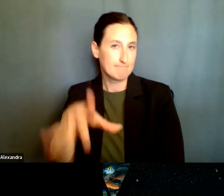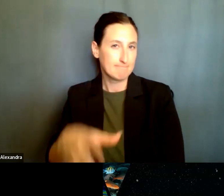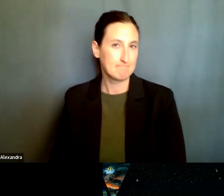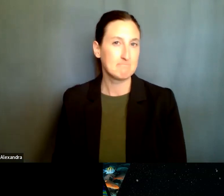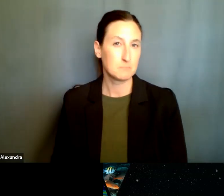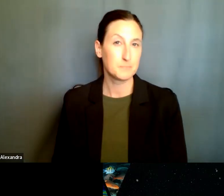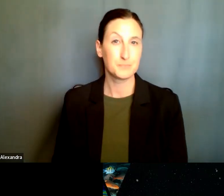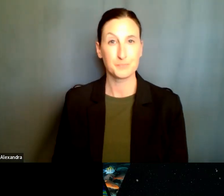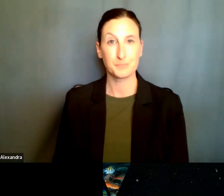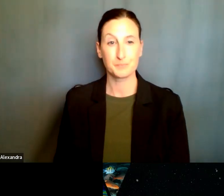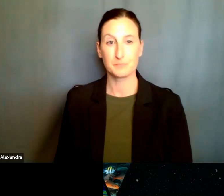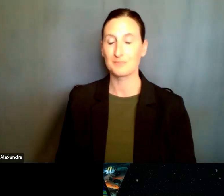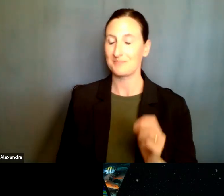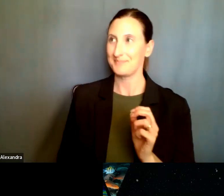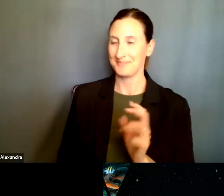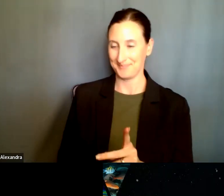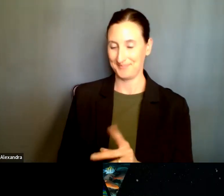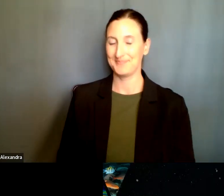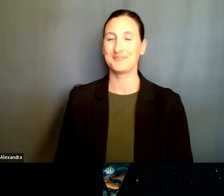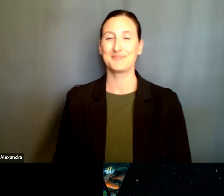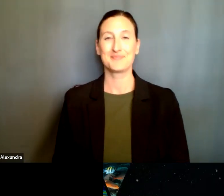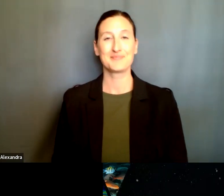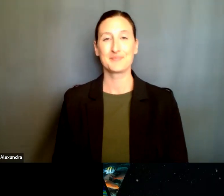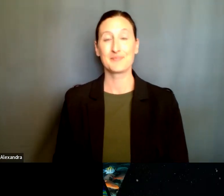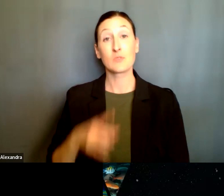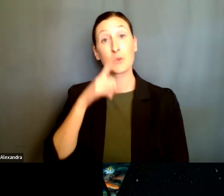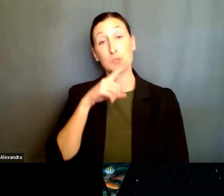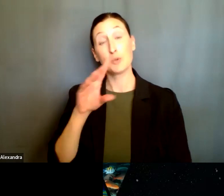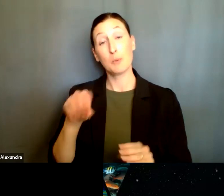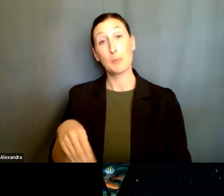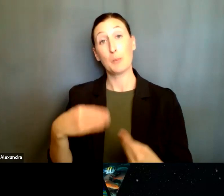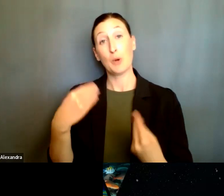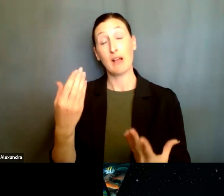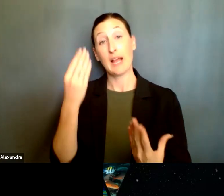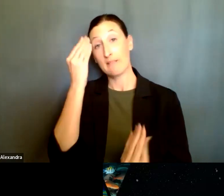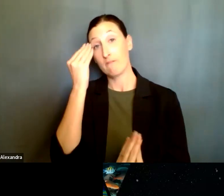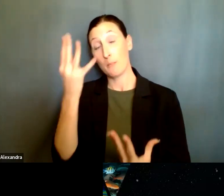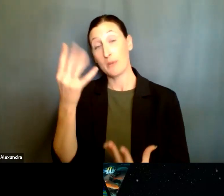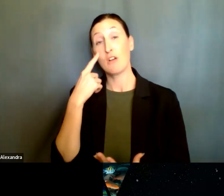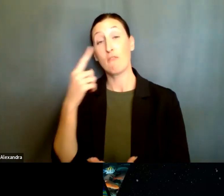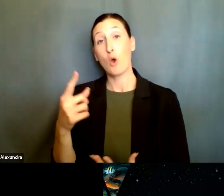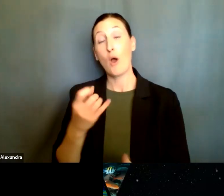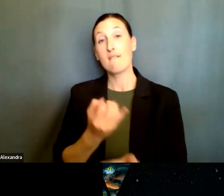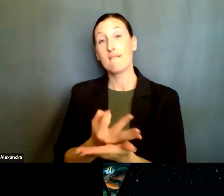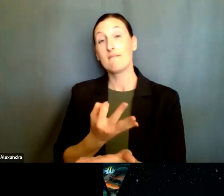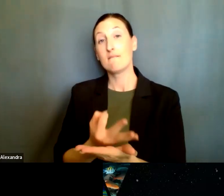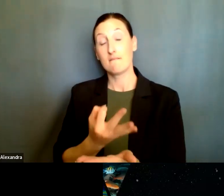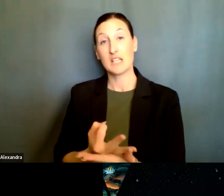Samantha Brewton Hunter: Okay. Could you provide information on funding mechanisms for workshops? Matthew Douglass: Yes and no.